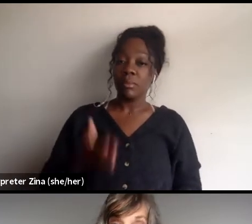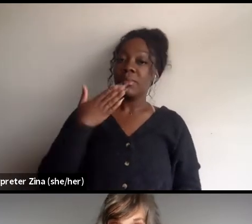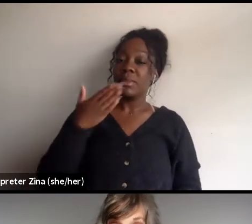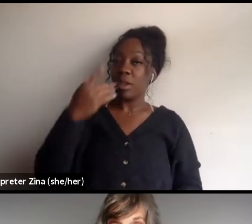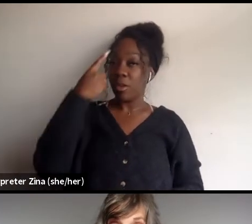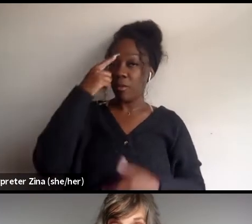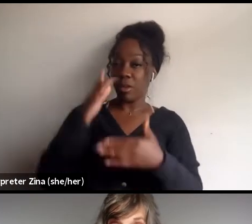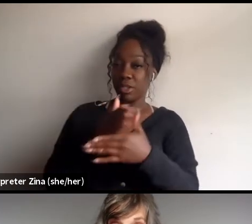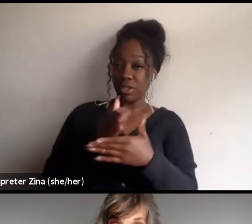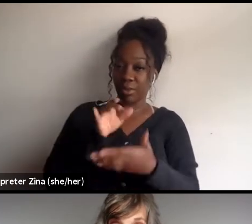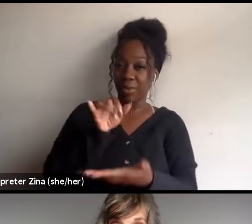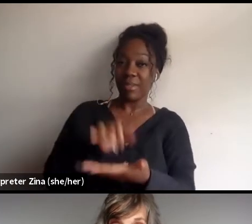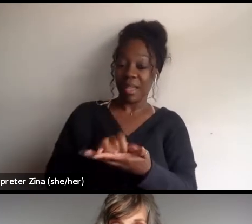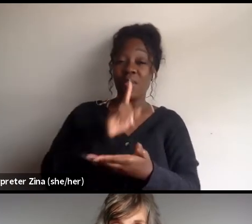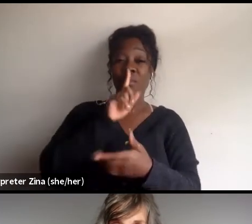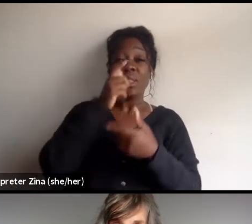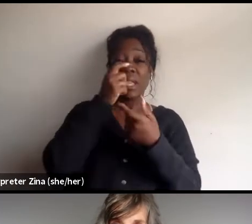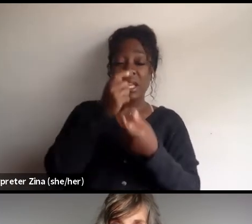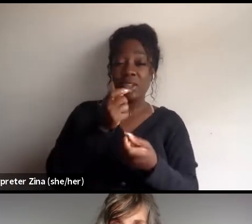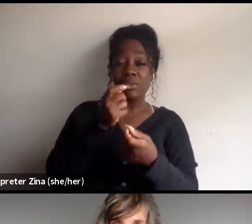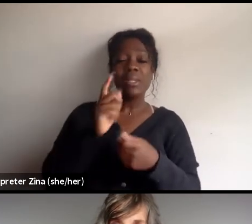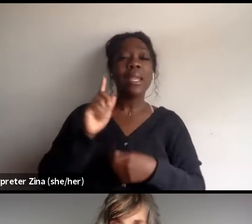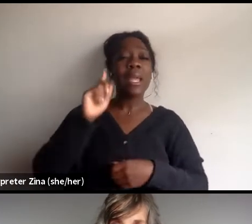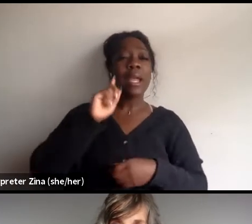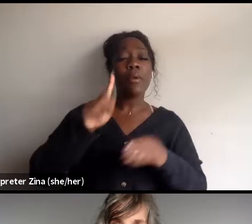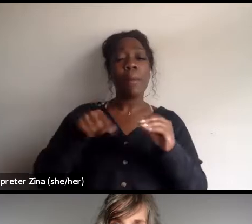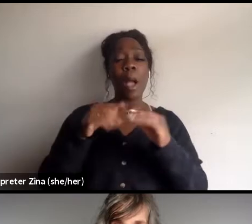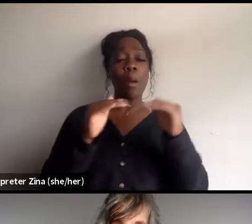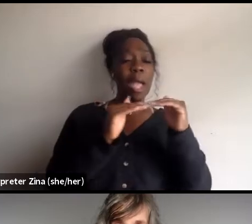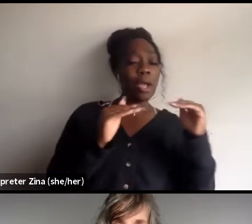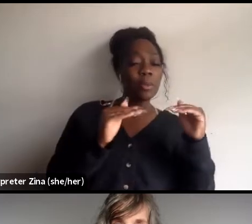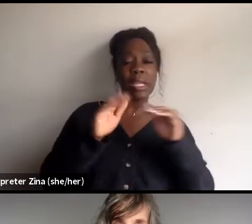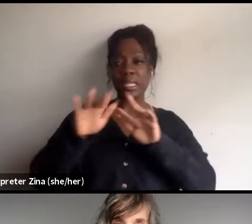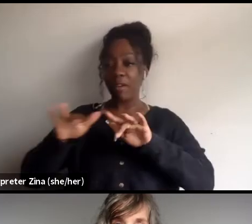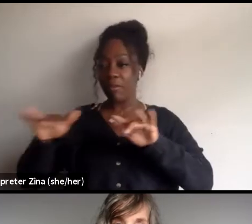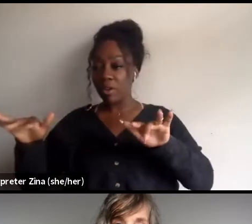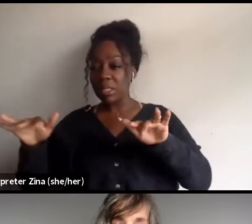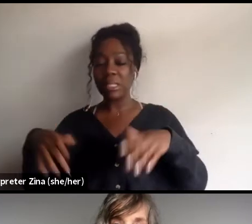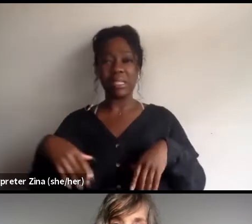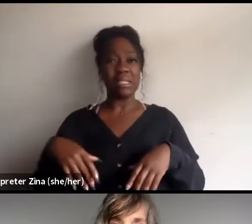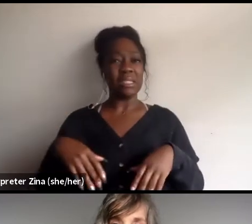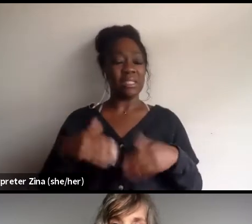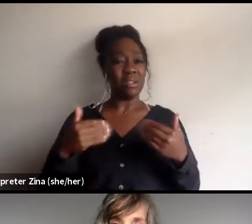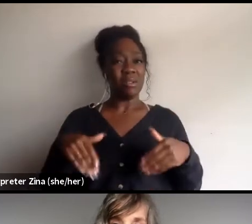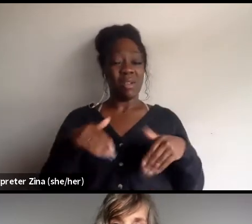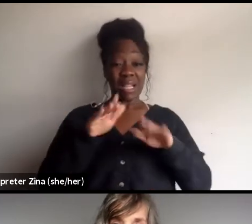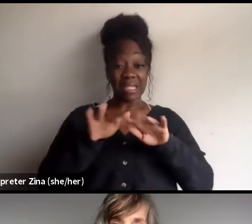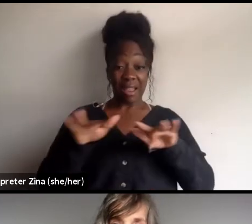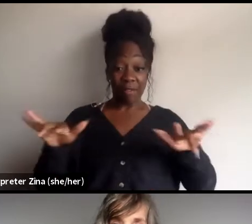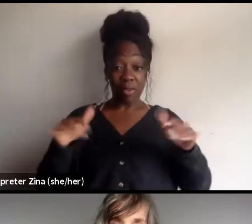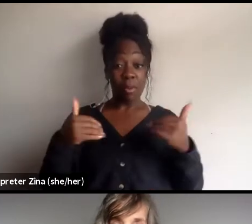Really interesting to me to hear you speak about equity and diversity and the idea that diversity exists the work that we need to do is equity.